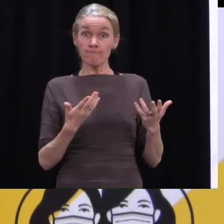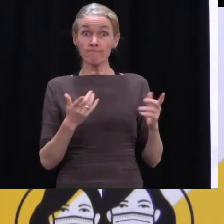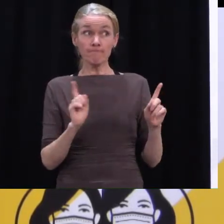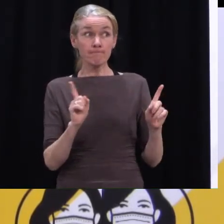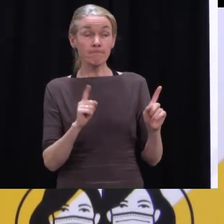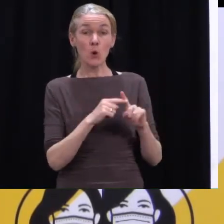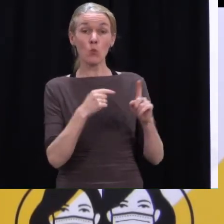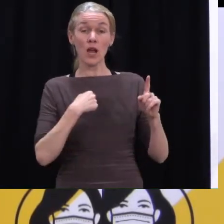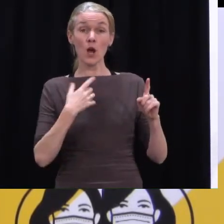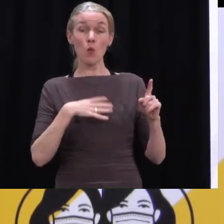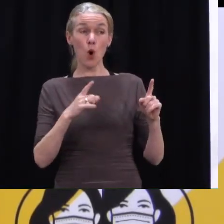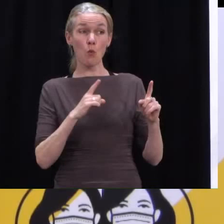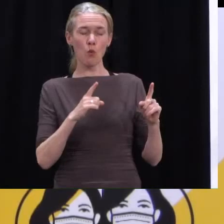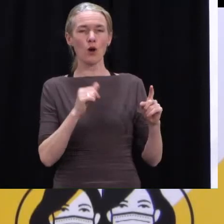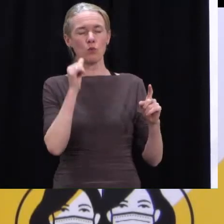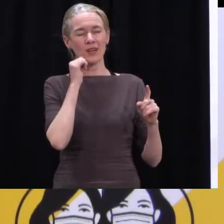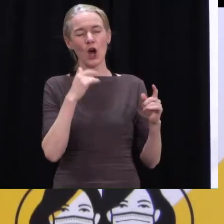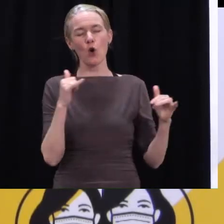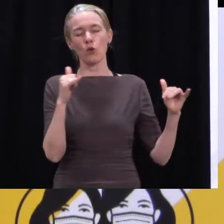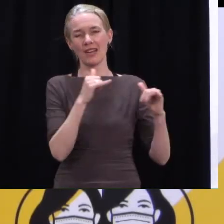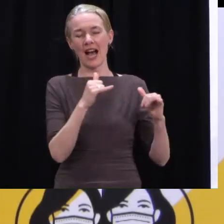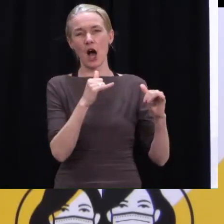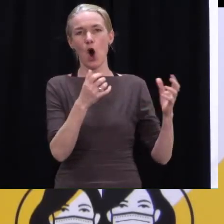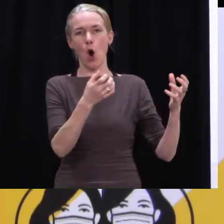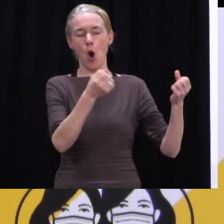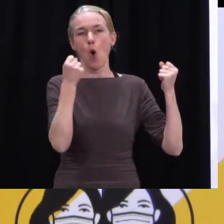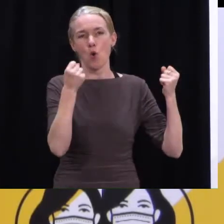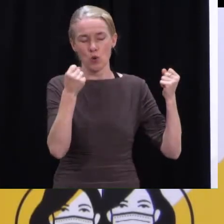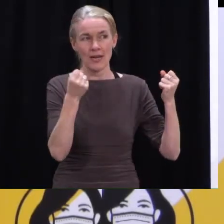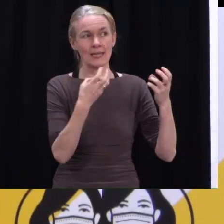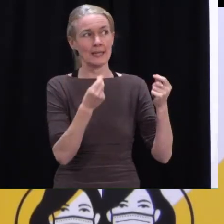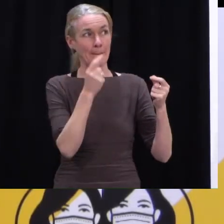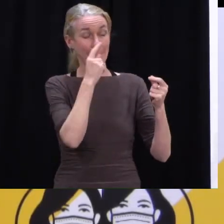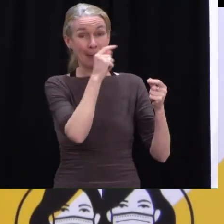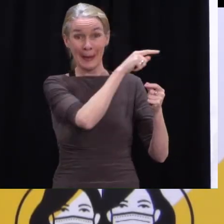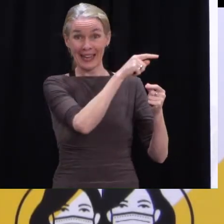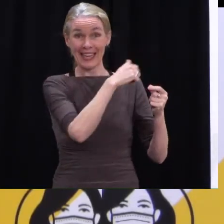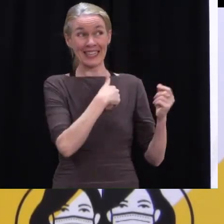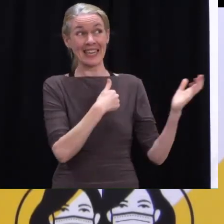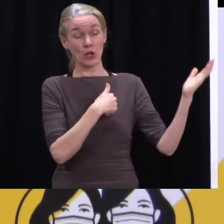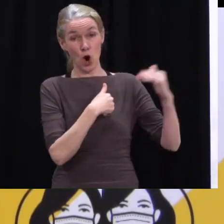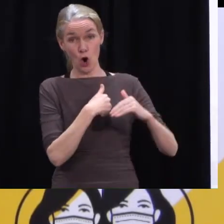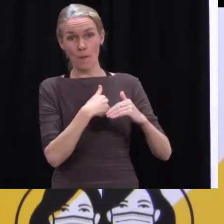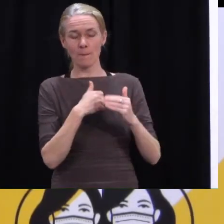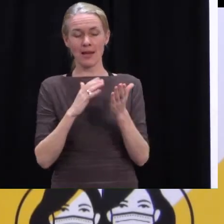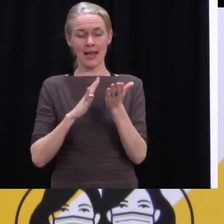numbers >> What we want to do is put Australia in the same